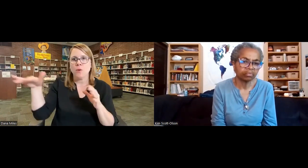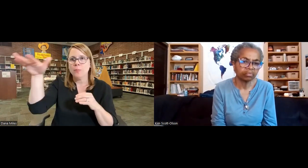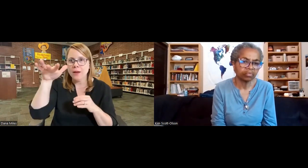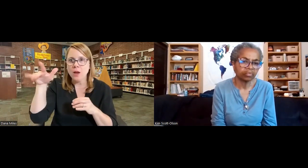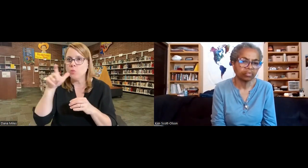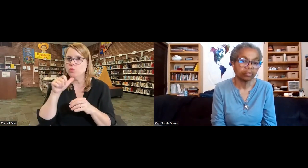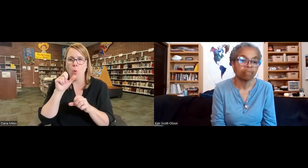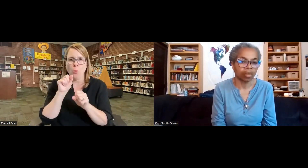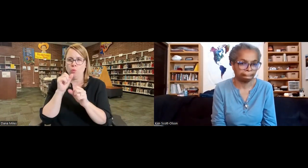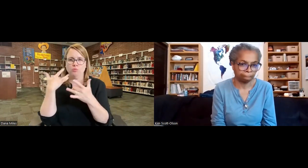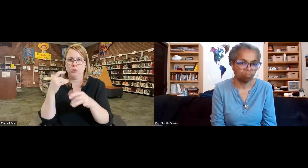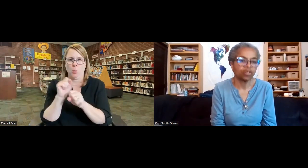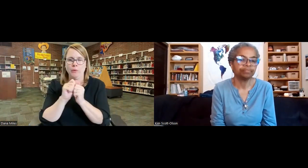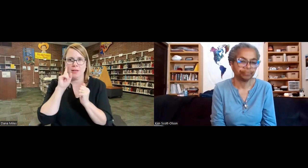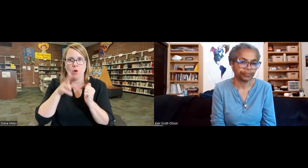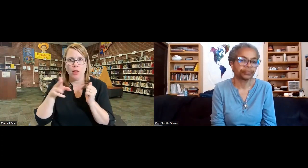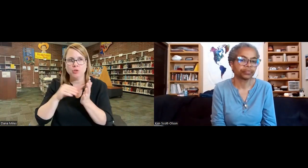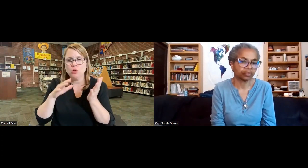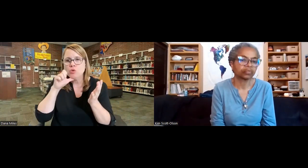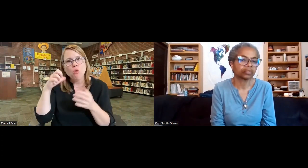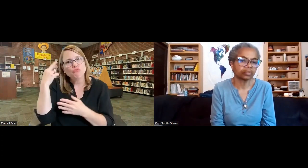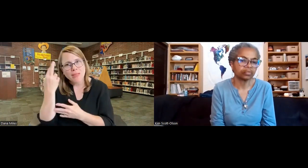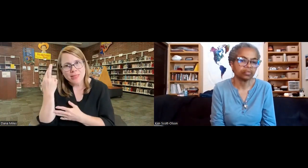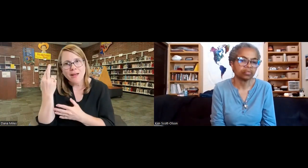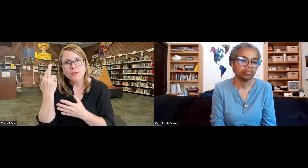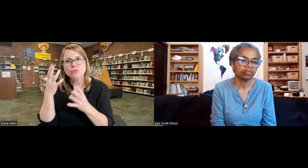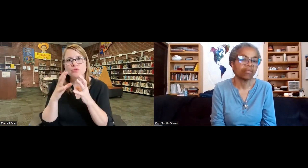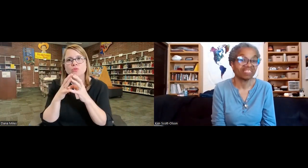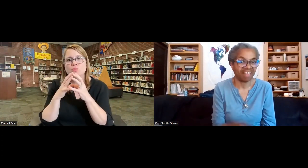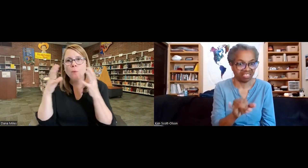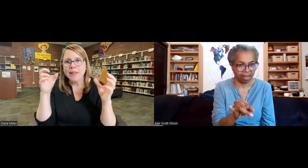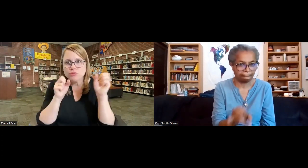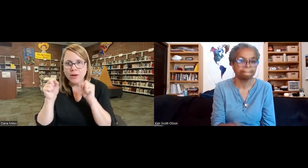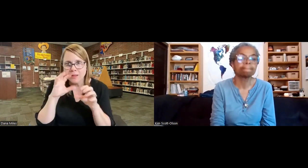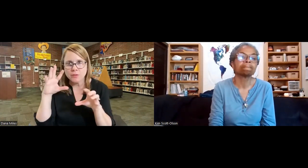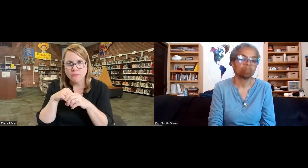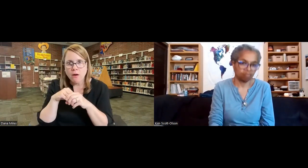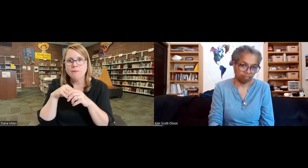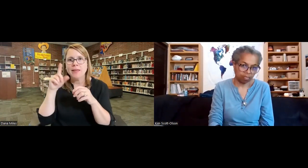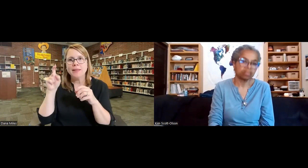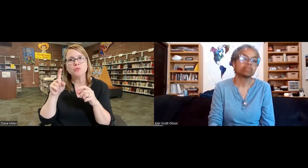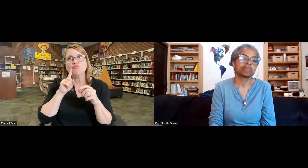many teachers out there don’t tend to work with Deaf and Hard of Hearing students. They may not realize just how much strategy is involved